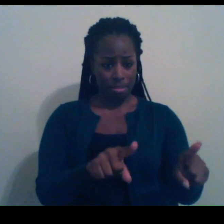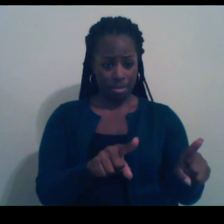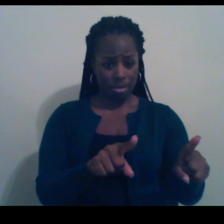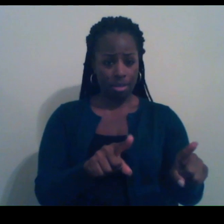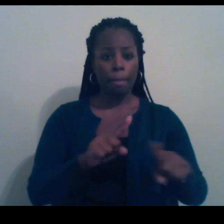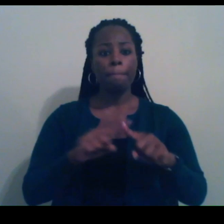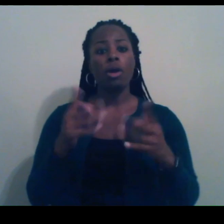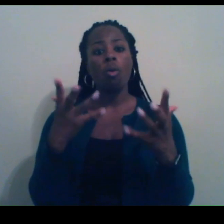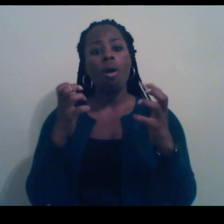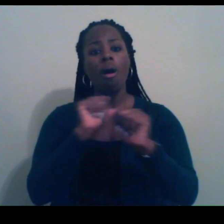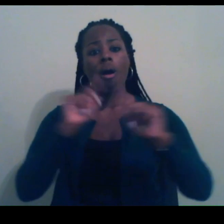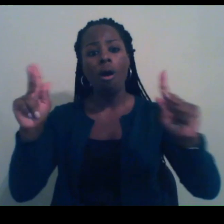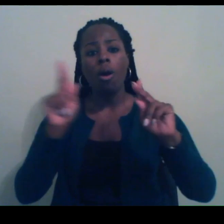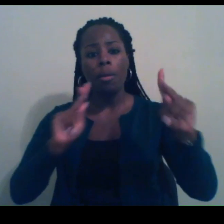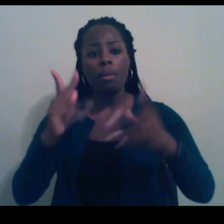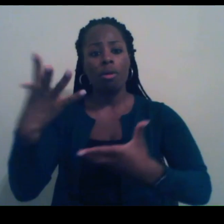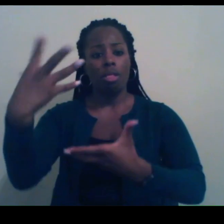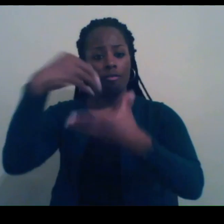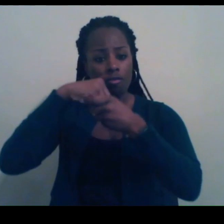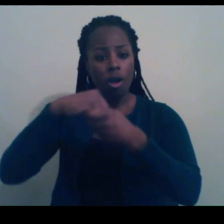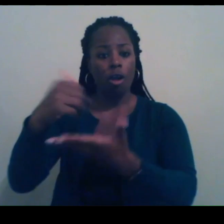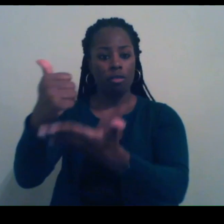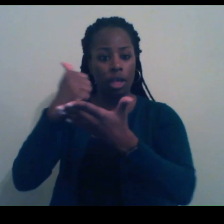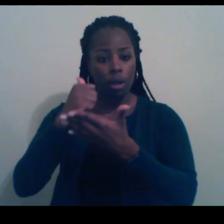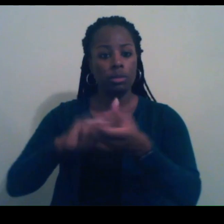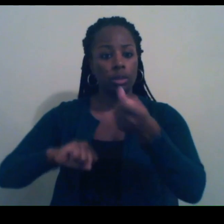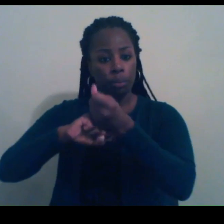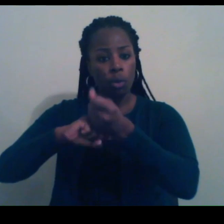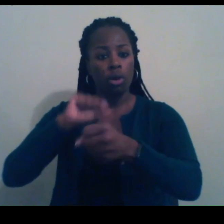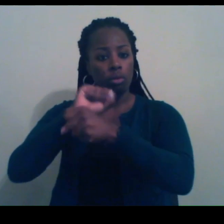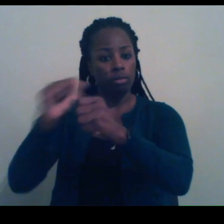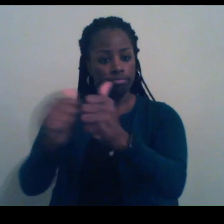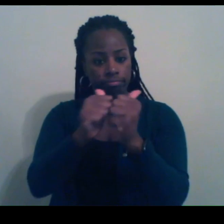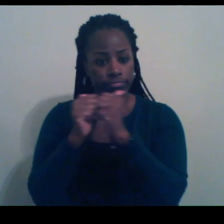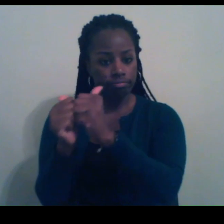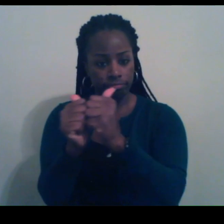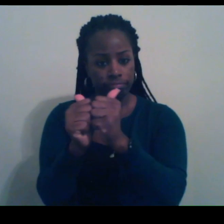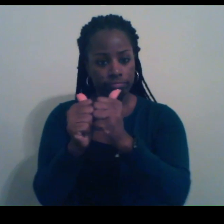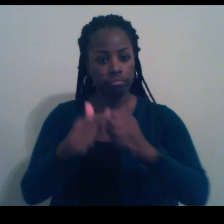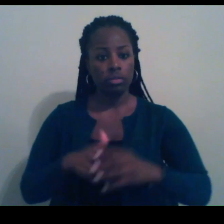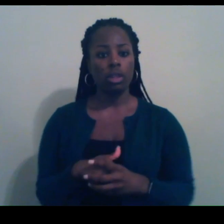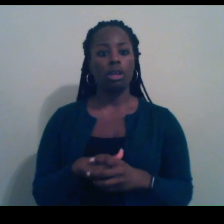today's activity really reflects the president's effort to bring the best minds of